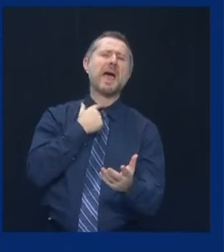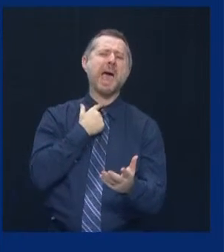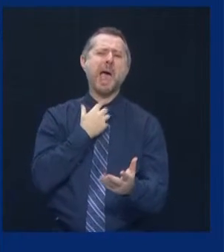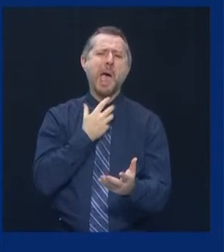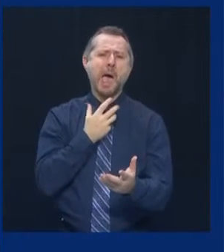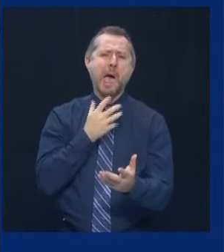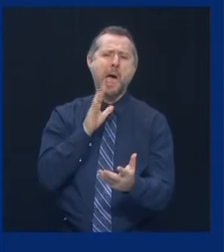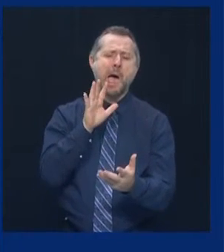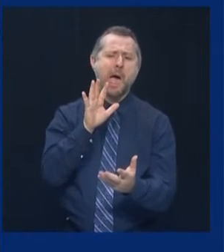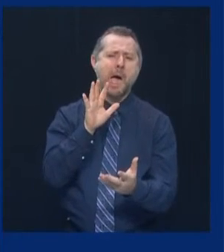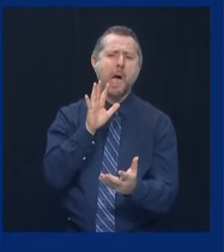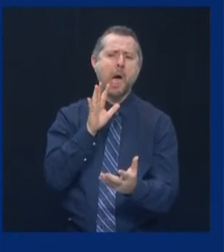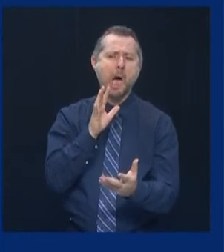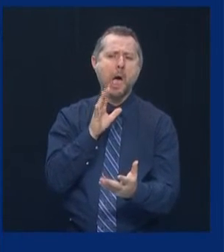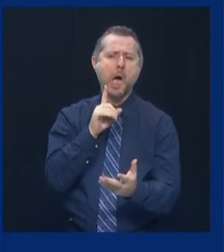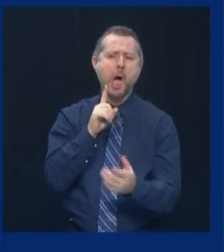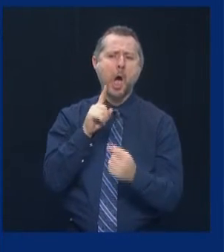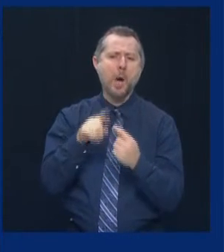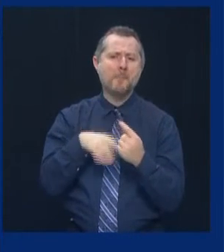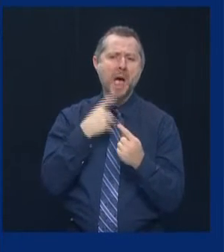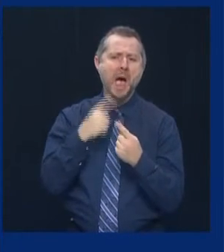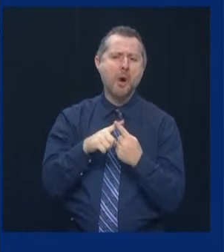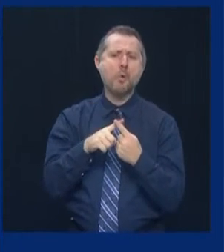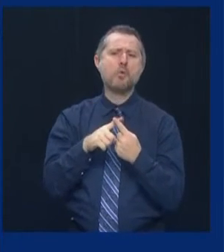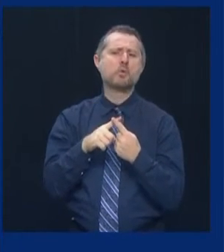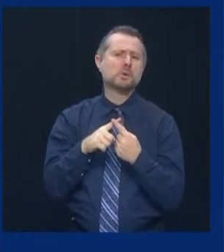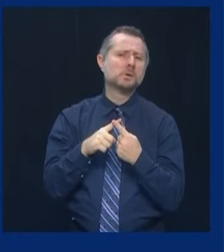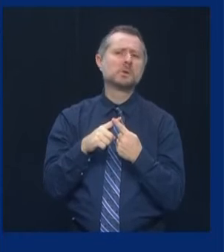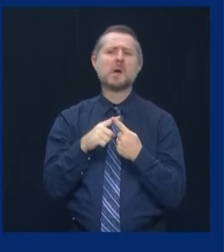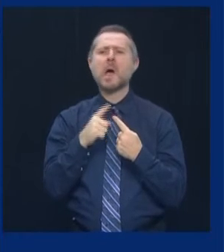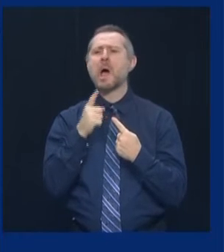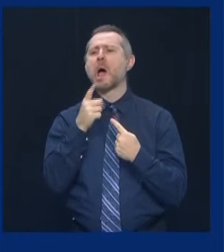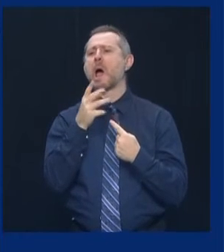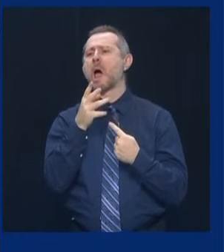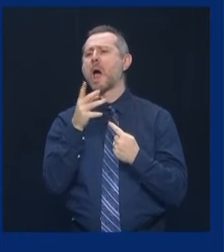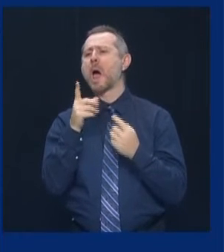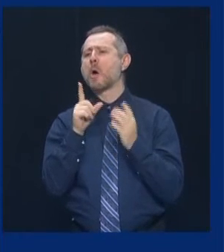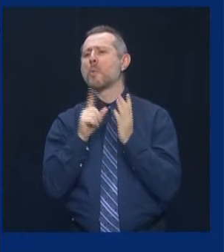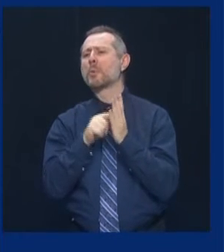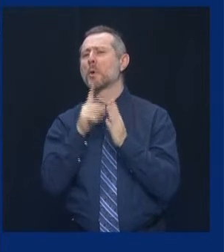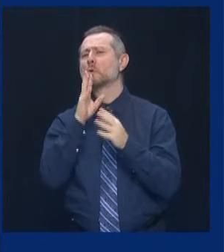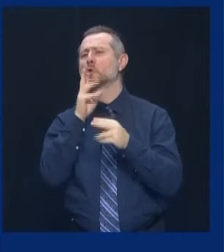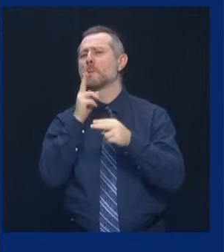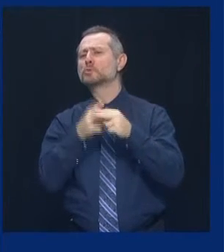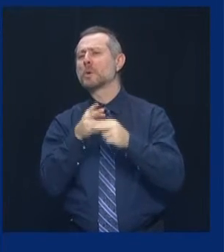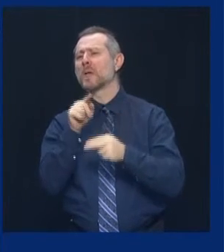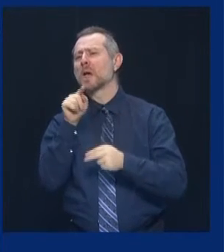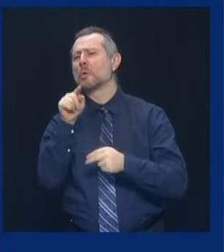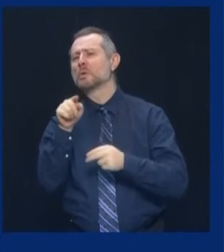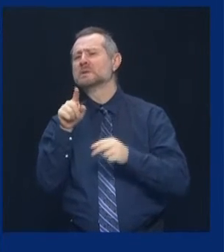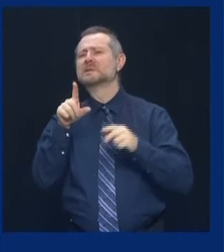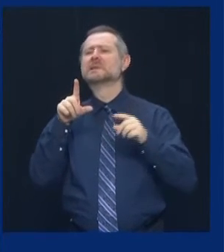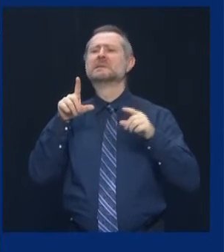HEY,5u6 GOVERNOR. YOU'VE TALKED ABOUT THE FLIGHTS